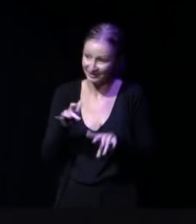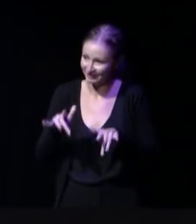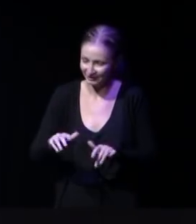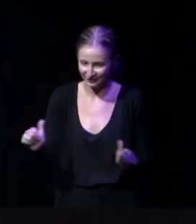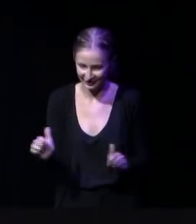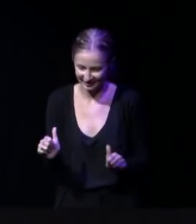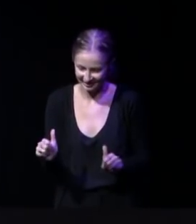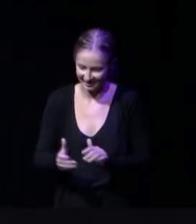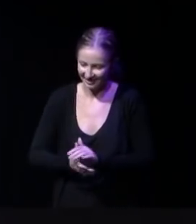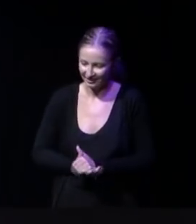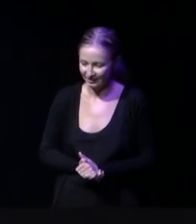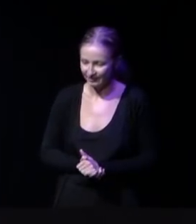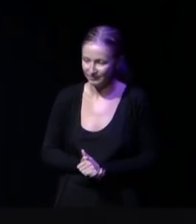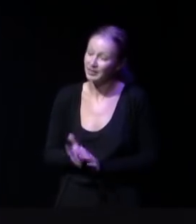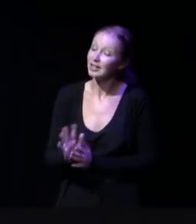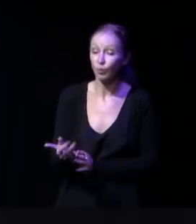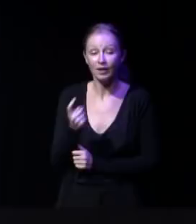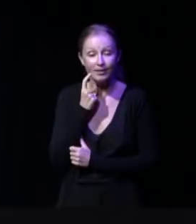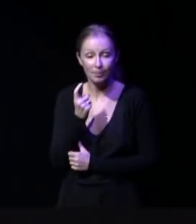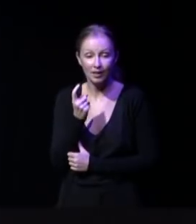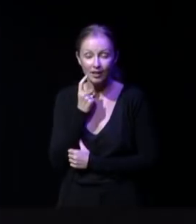the end of the day though, it's quite simple really, I think.